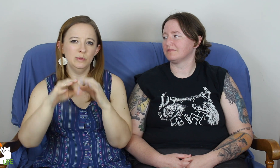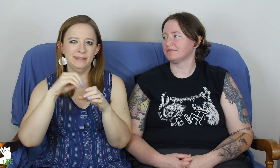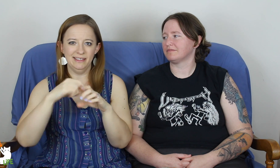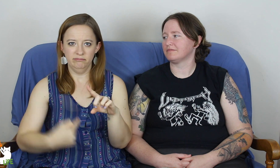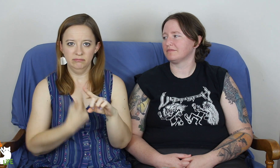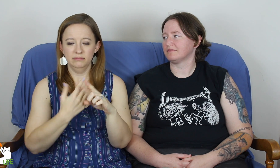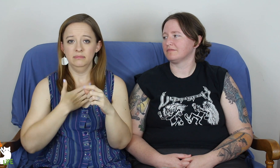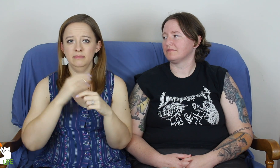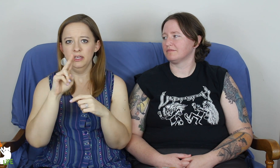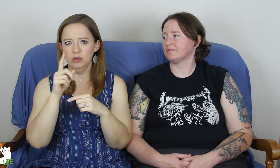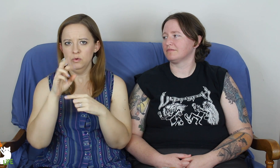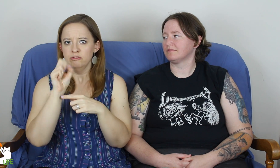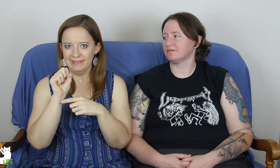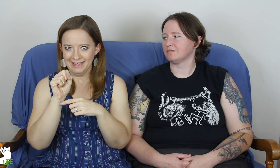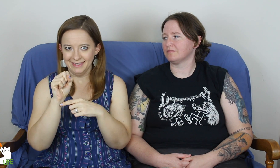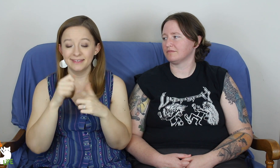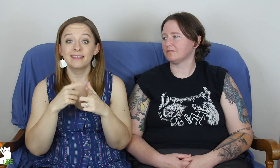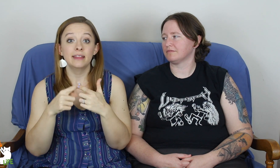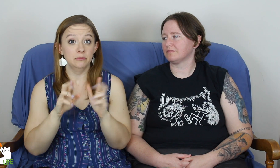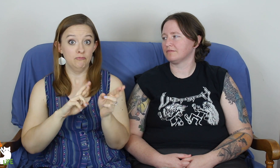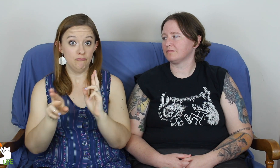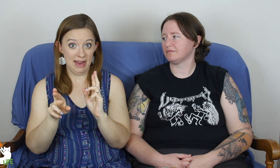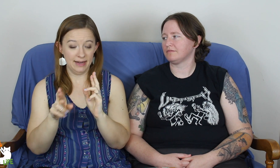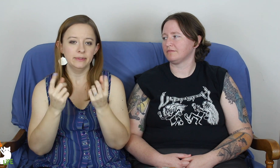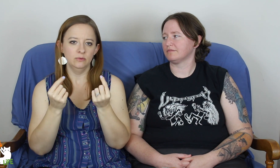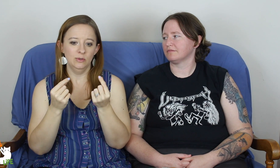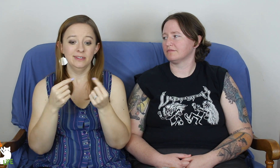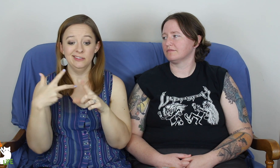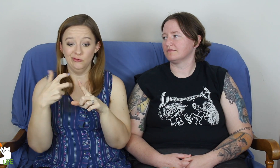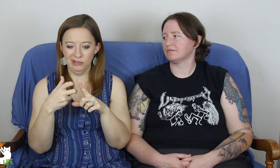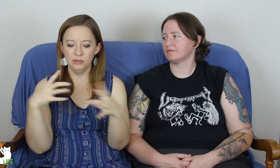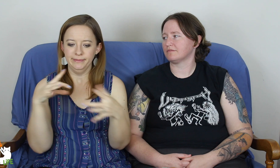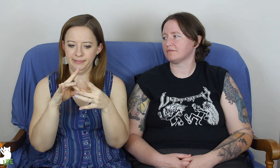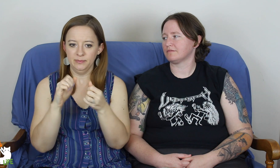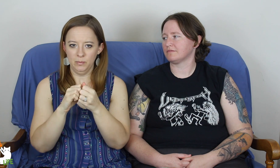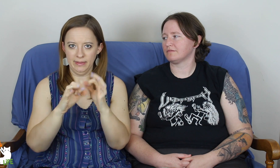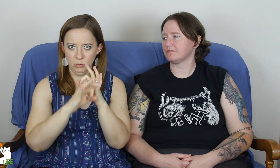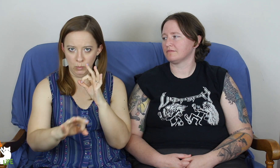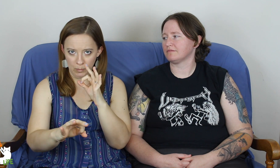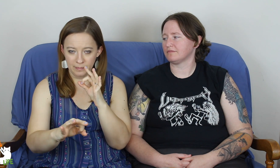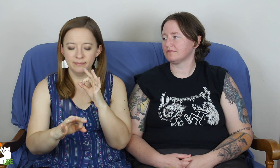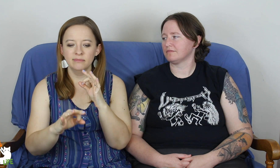like a tube up into my uterus. Then once they're ready, they take the syringe and connect it to the tube